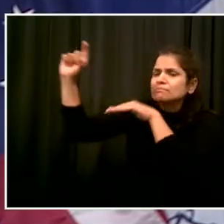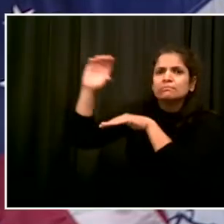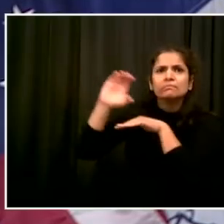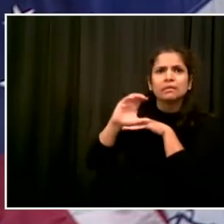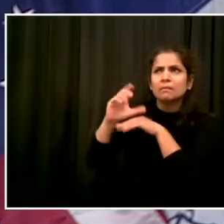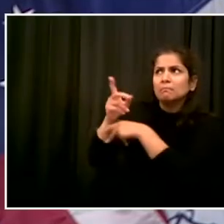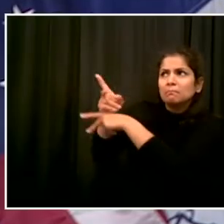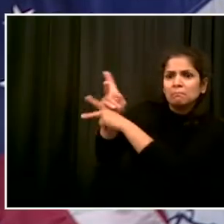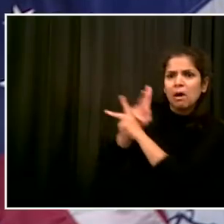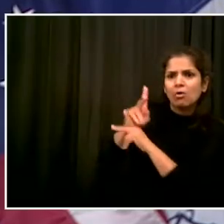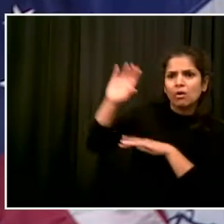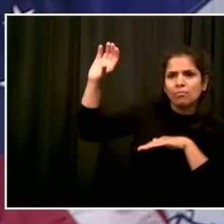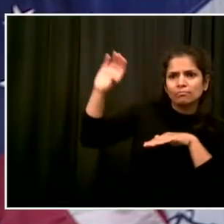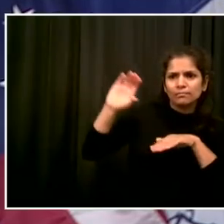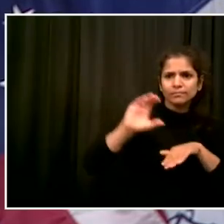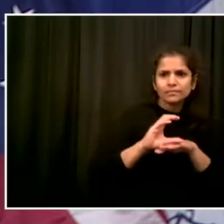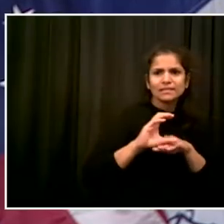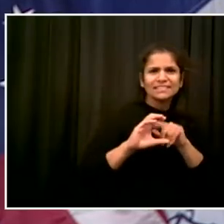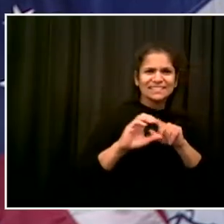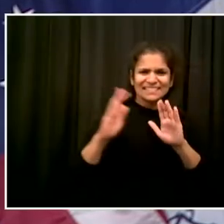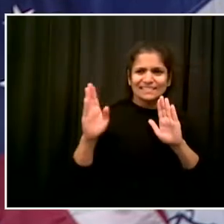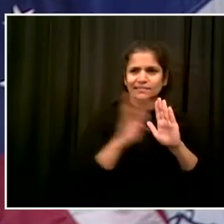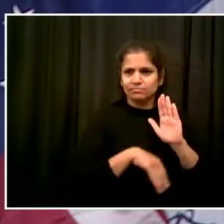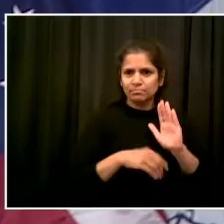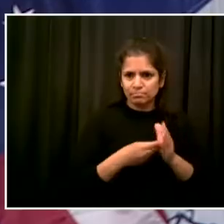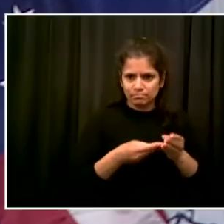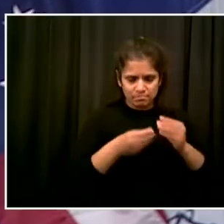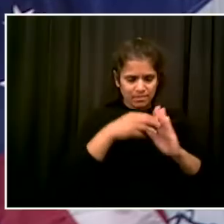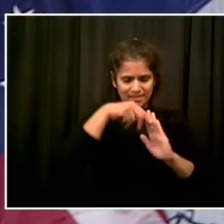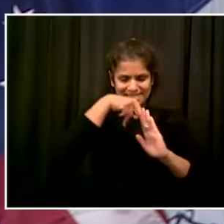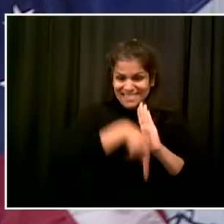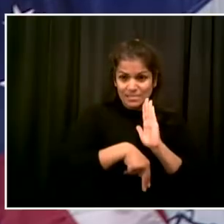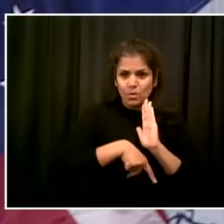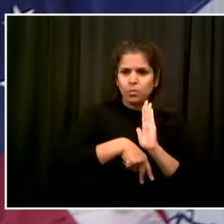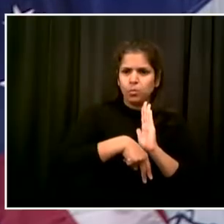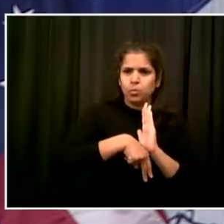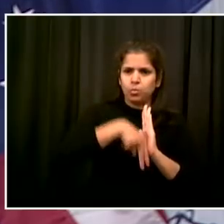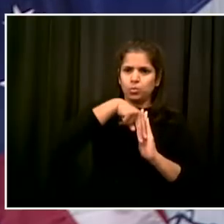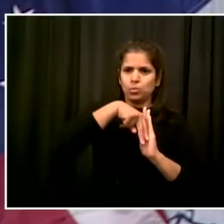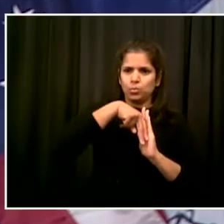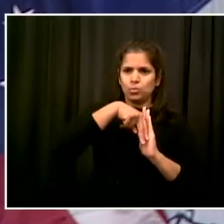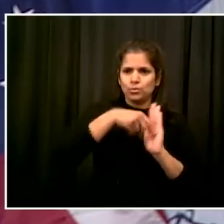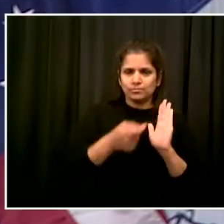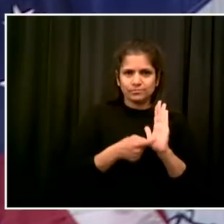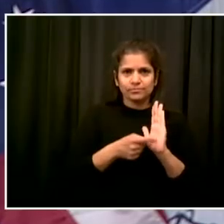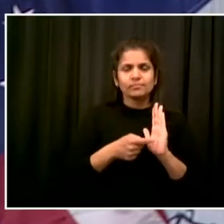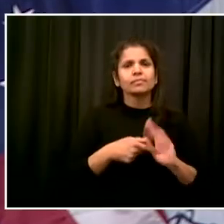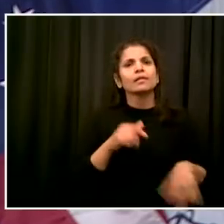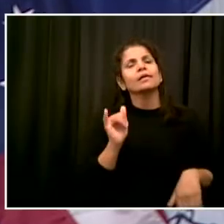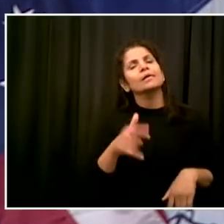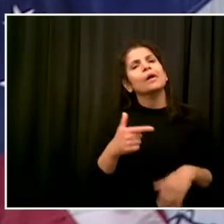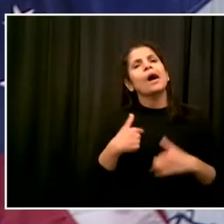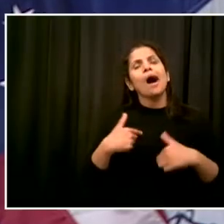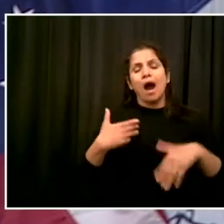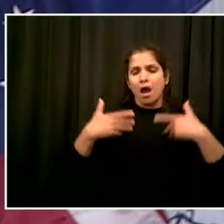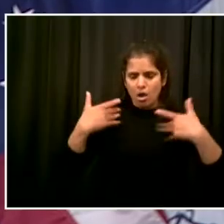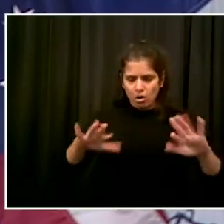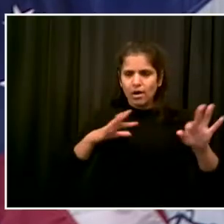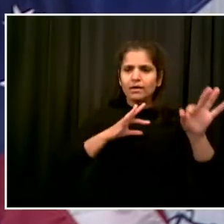HAPPENS? > >MICHAEL, IF YOU ARE TALKING ABOUT LONG-TERM RRBOOWING AND THE HISTORY IS